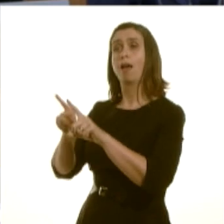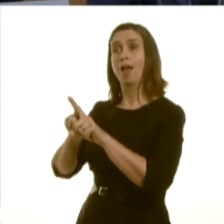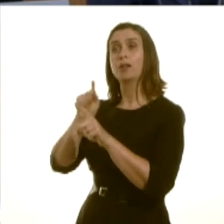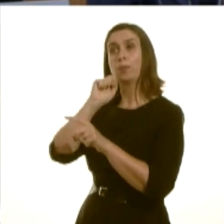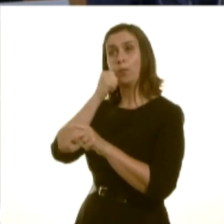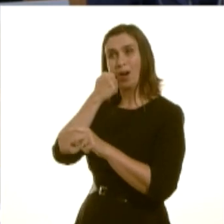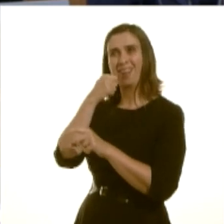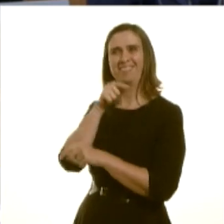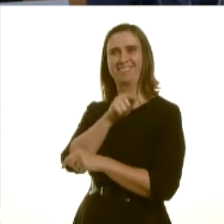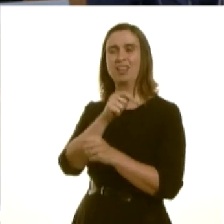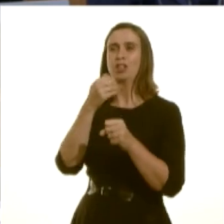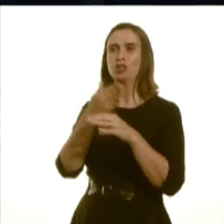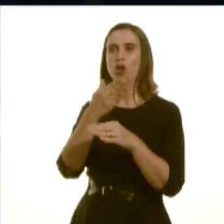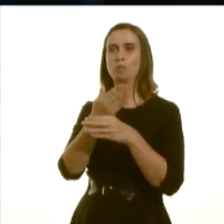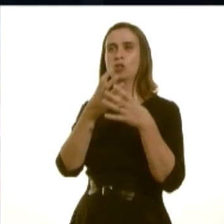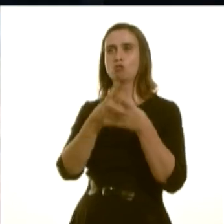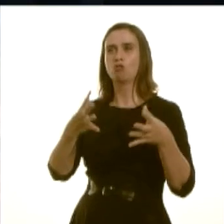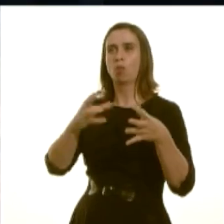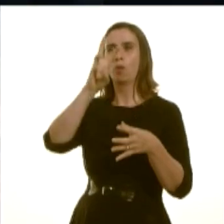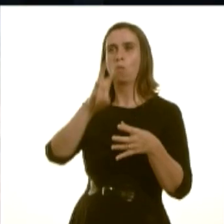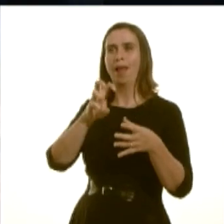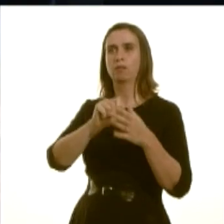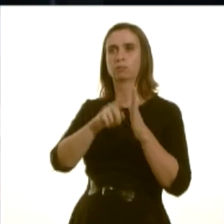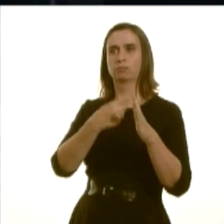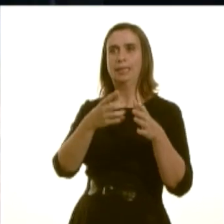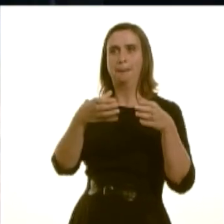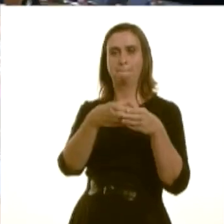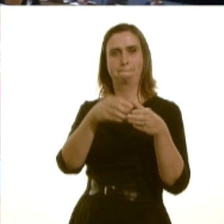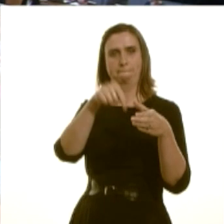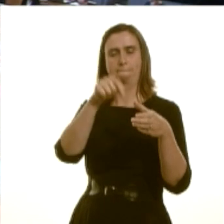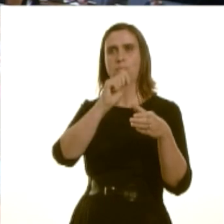successful Jobs Growth Wales scheme. Russell George: First Minister, your Government